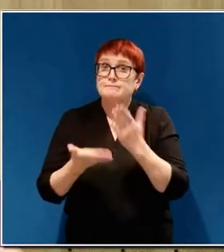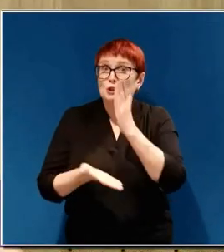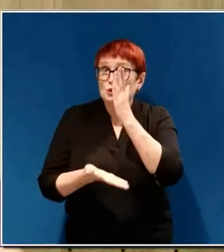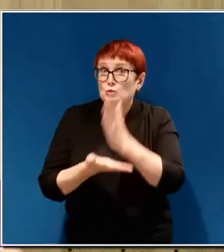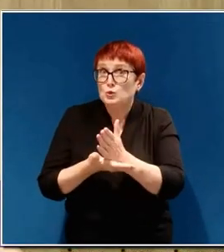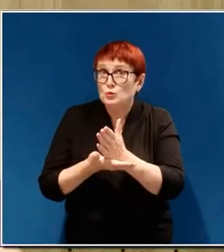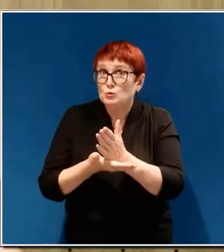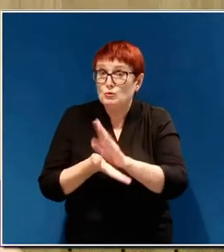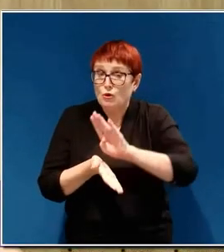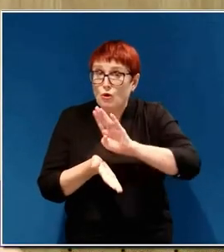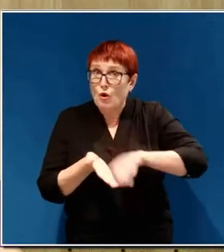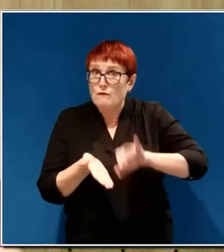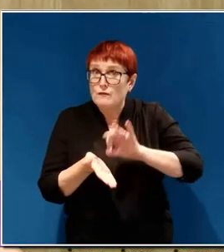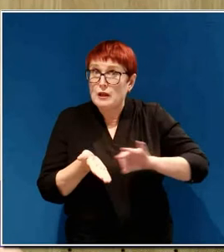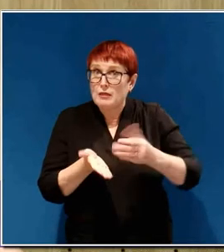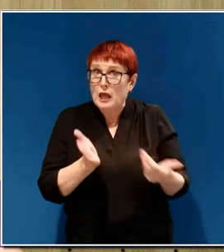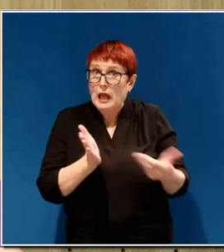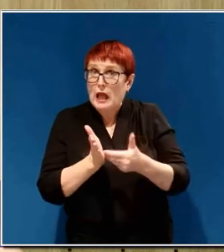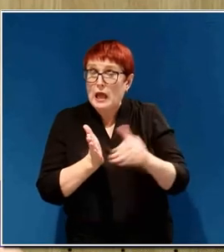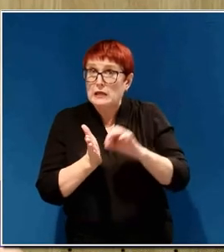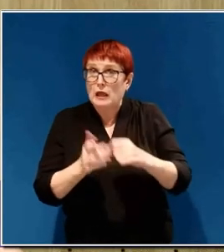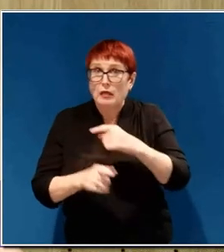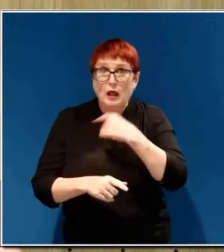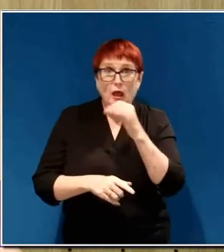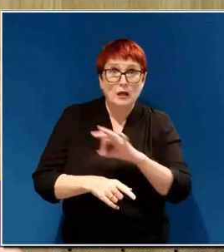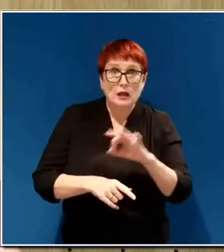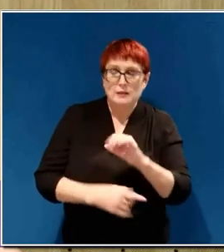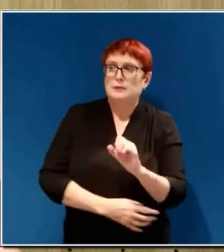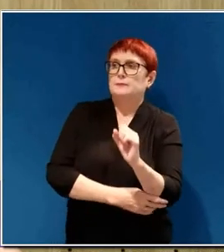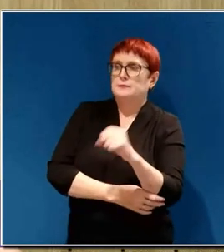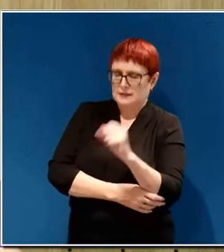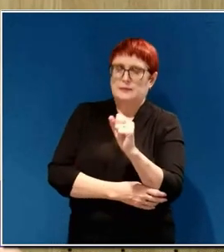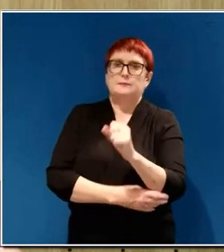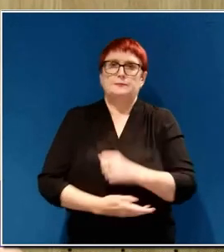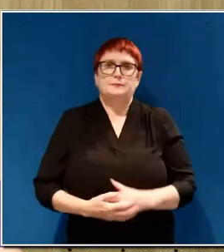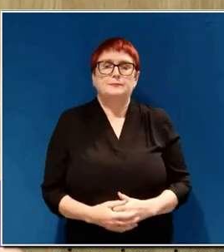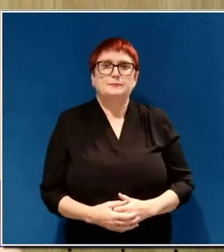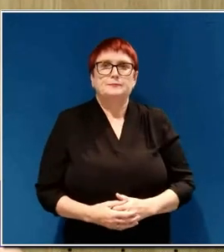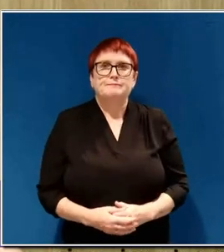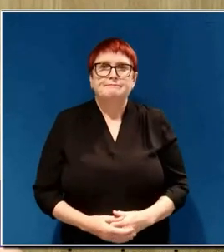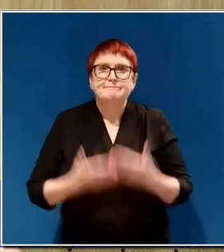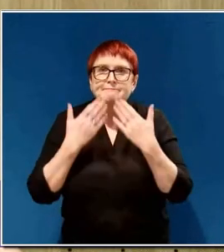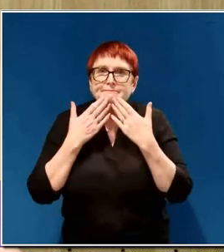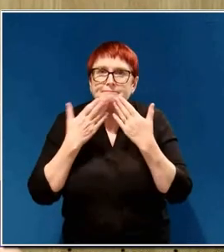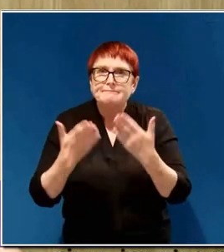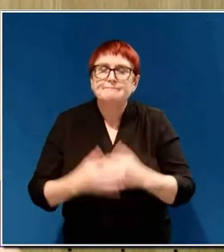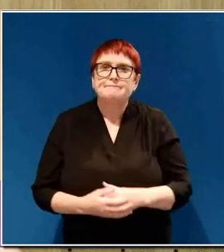Yes. Thank you, Ms Haythorpe. Dr Mellifont, who I think is in the same room as you, will